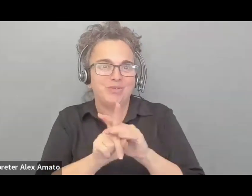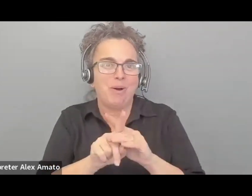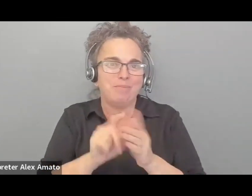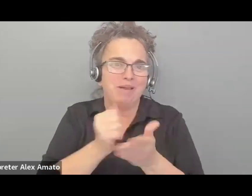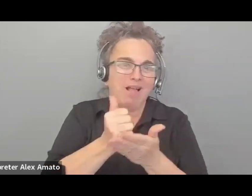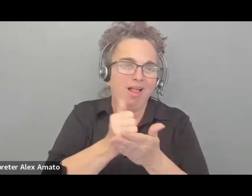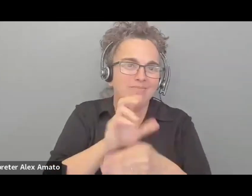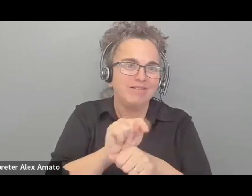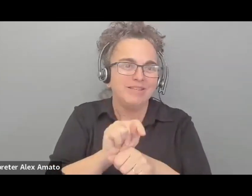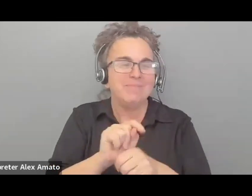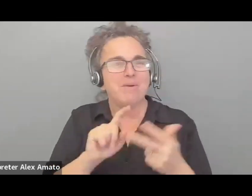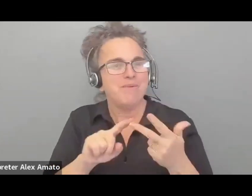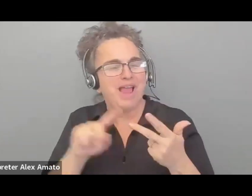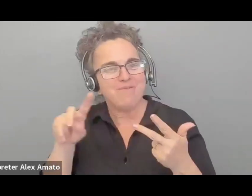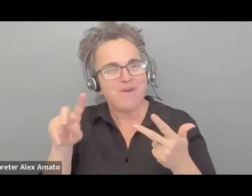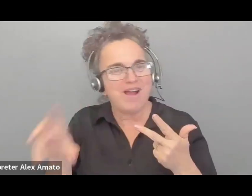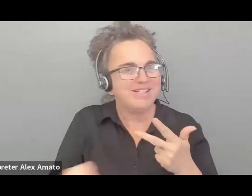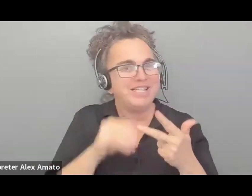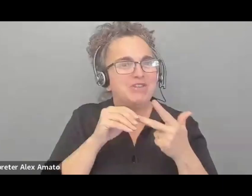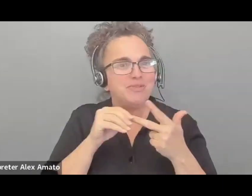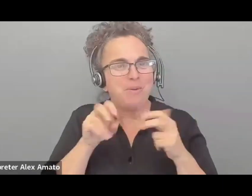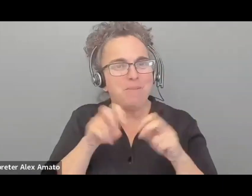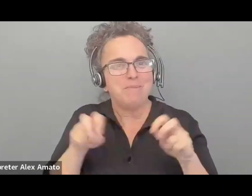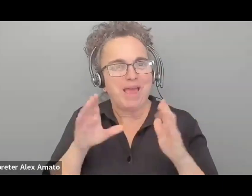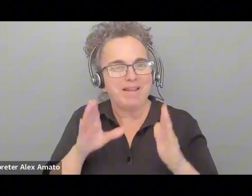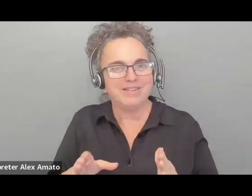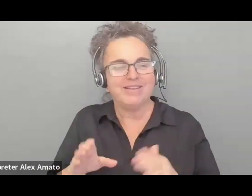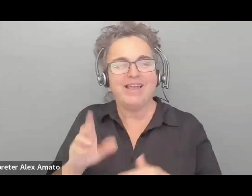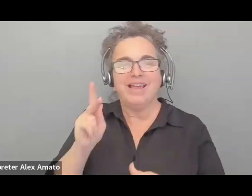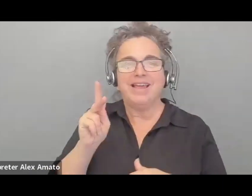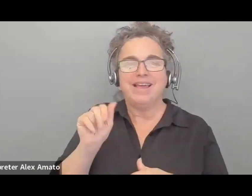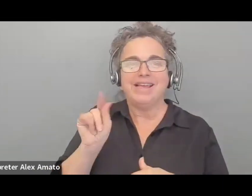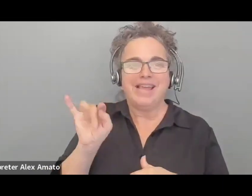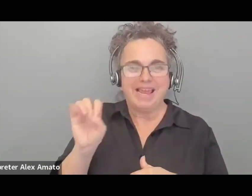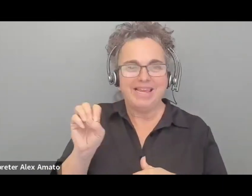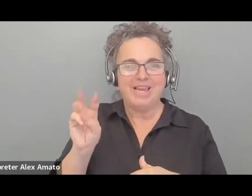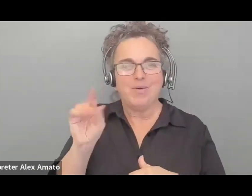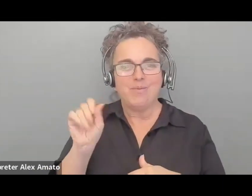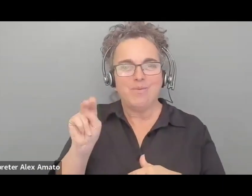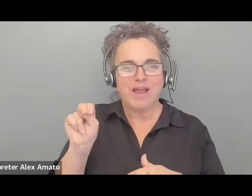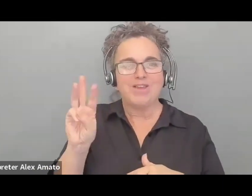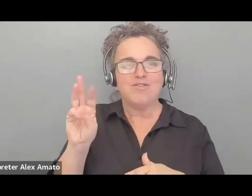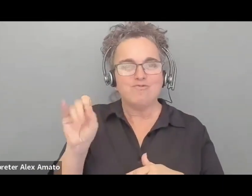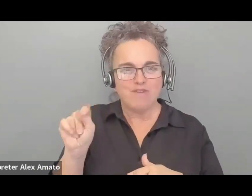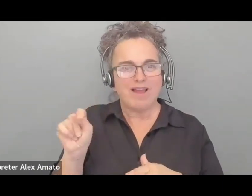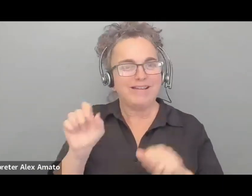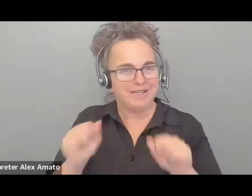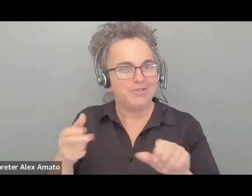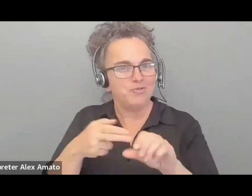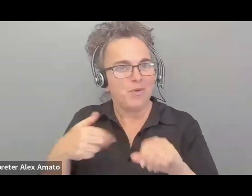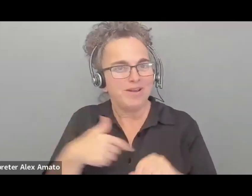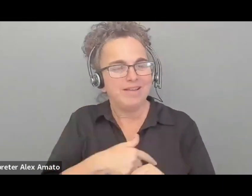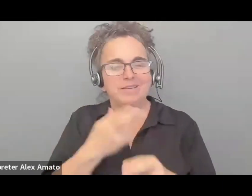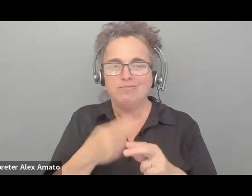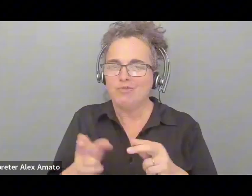so excited Katie Wainwright is able to join us. I'm just gonna do a brief intro of Katie. Katie Wainwright.